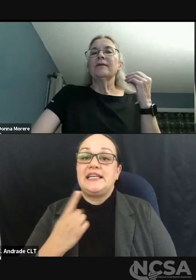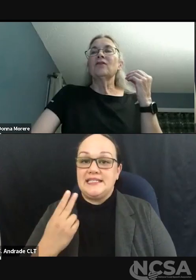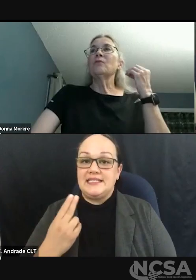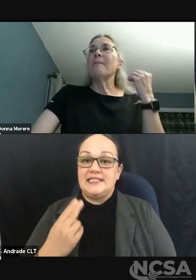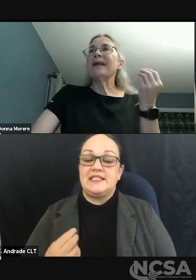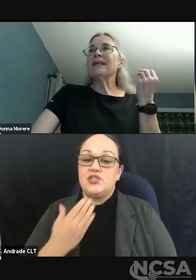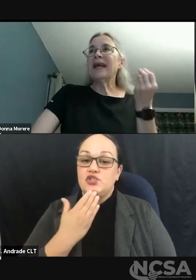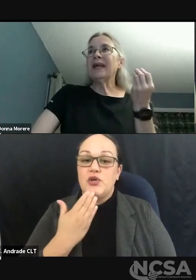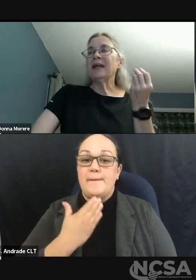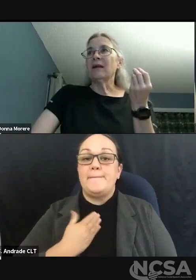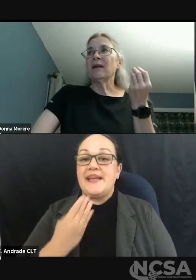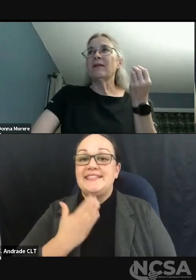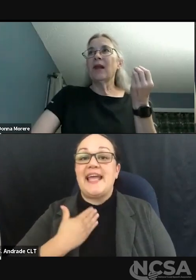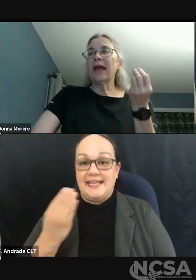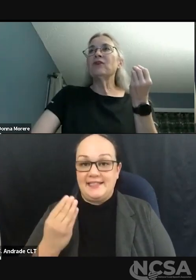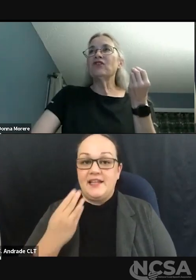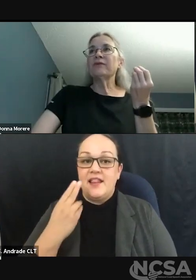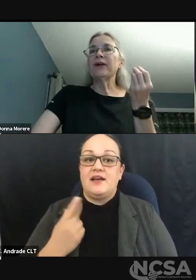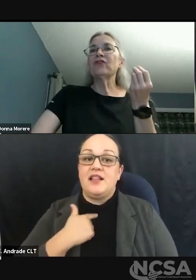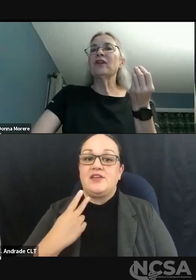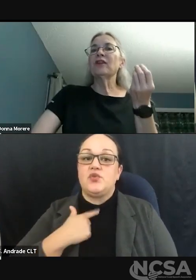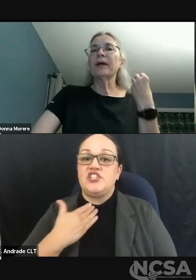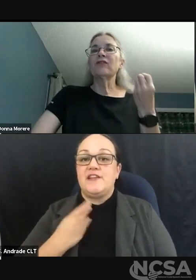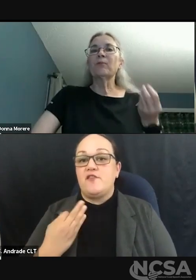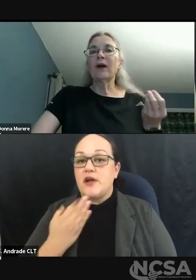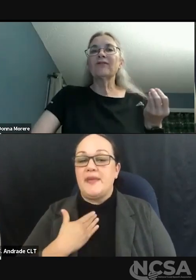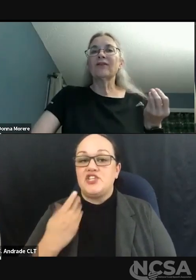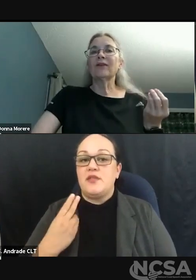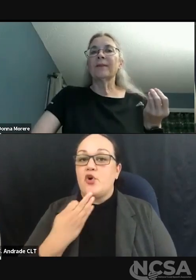to maintain the language information that the brain is processing.